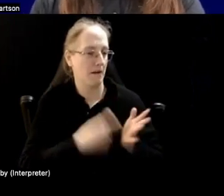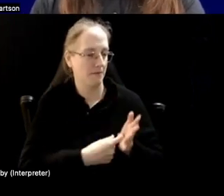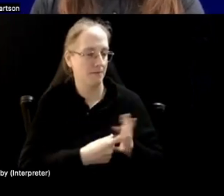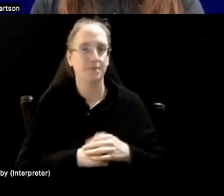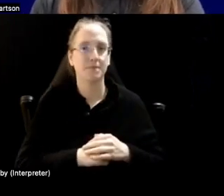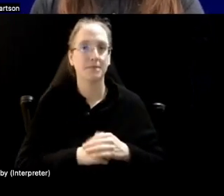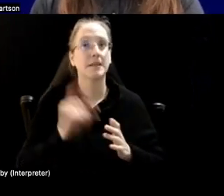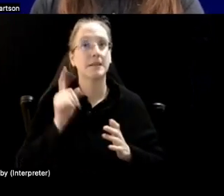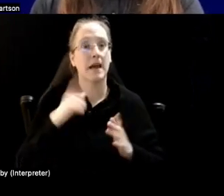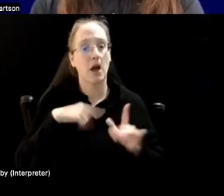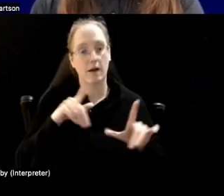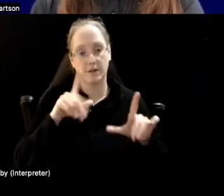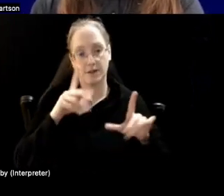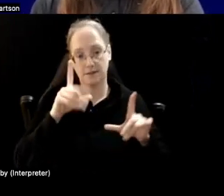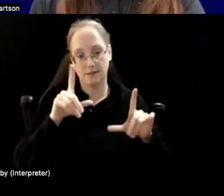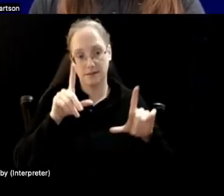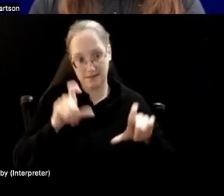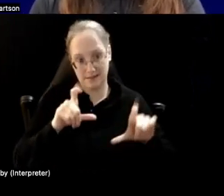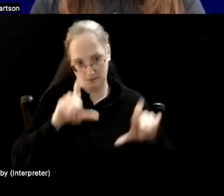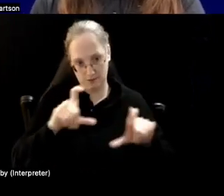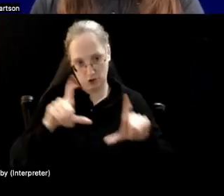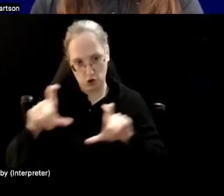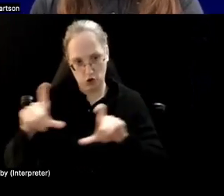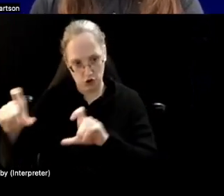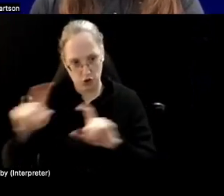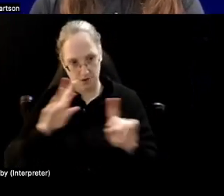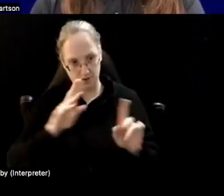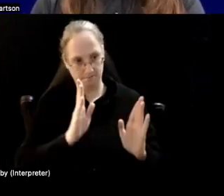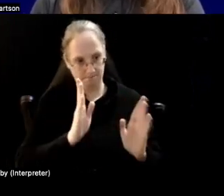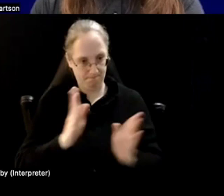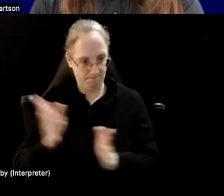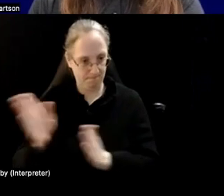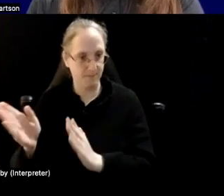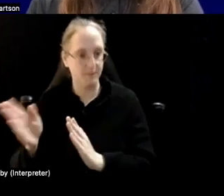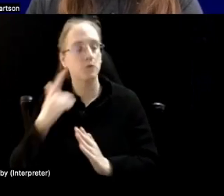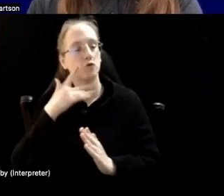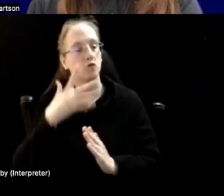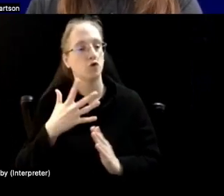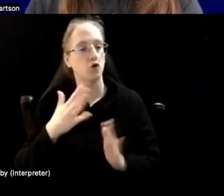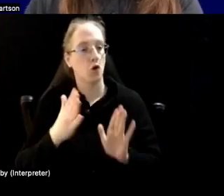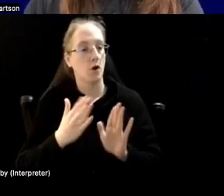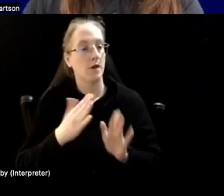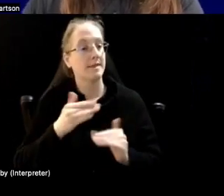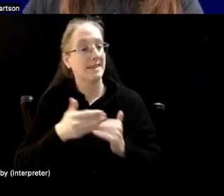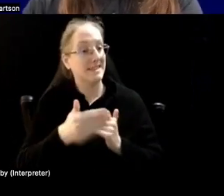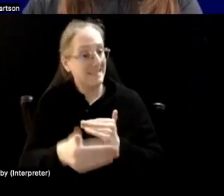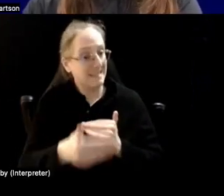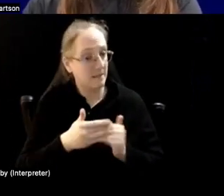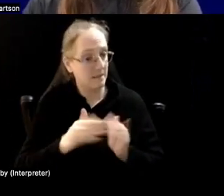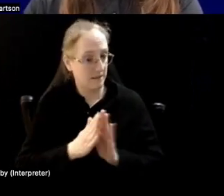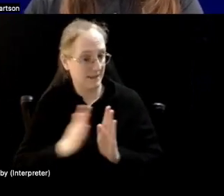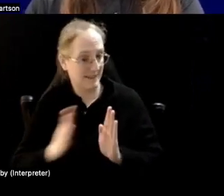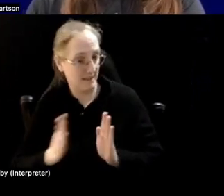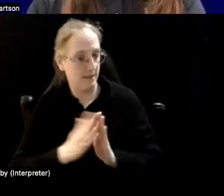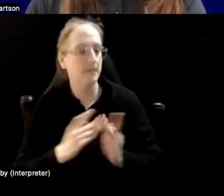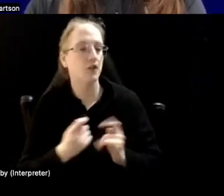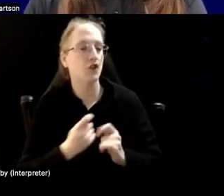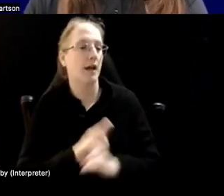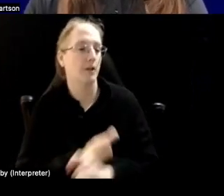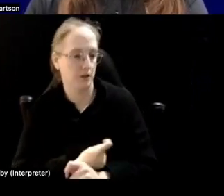taken still shots from that to show how the proximity changes throughout the interaction.